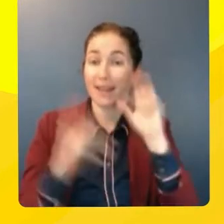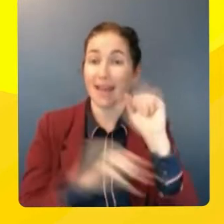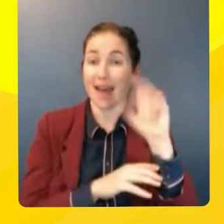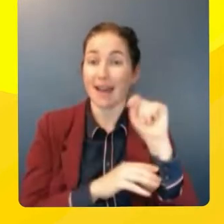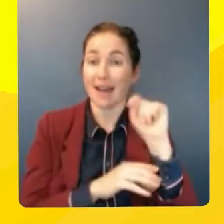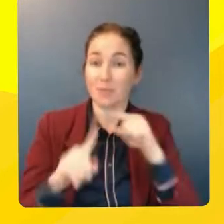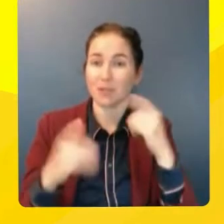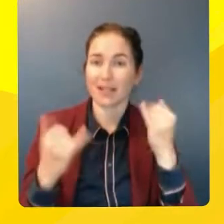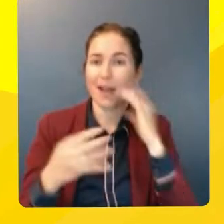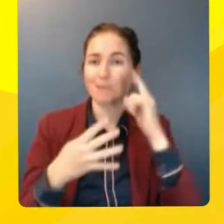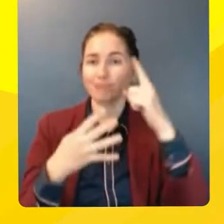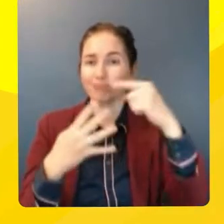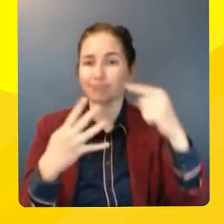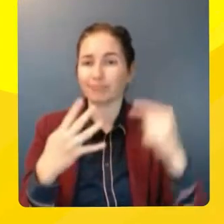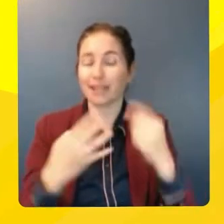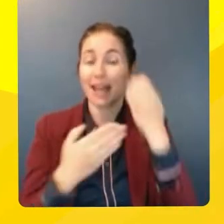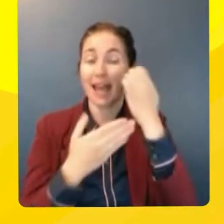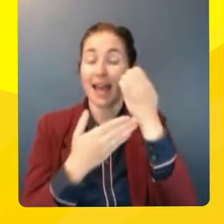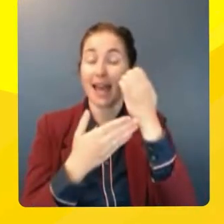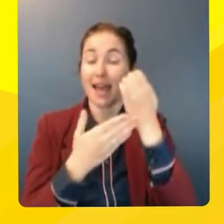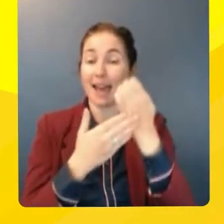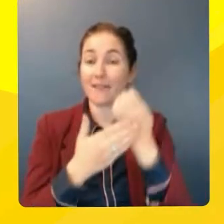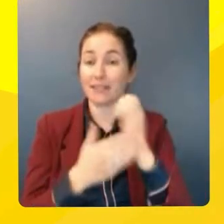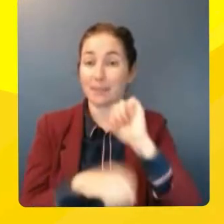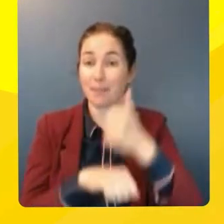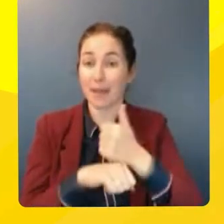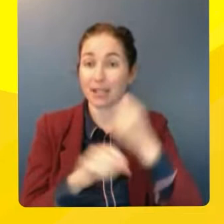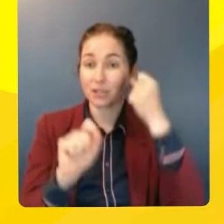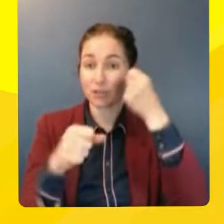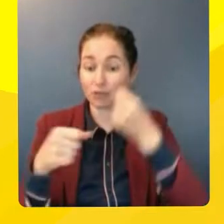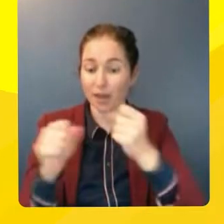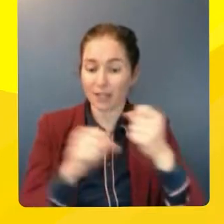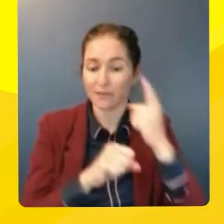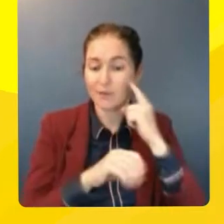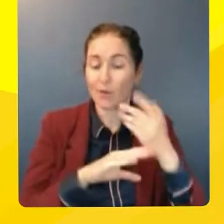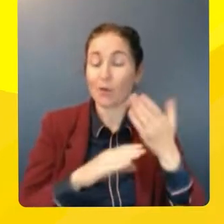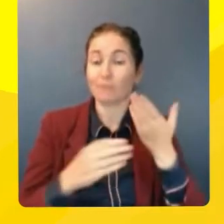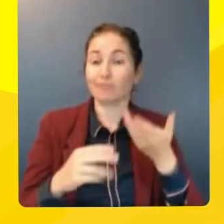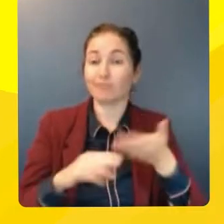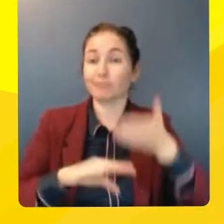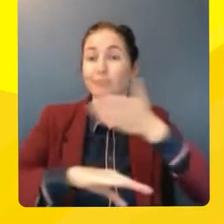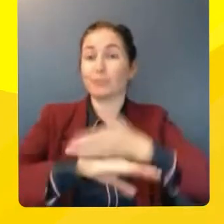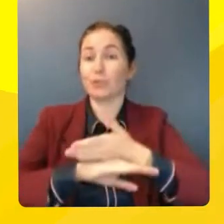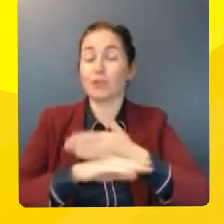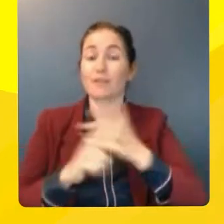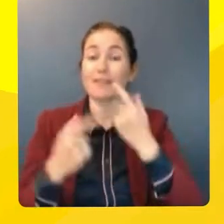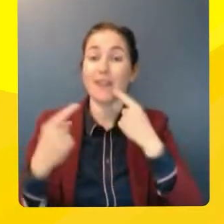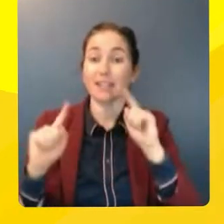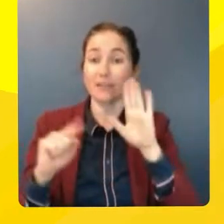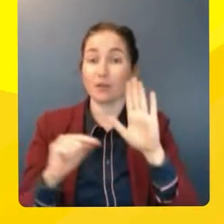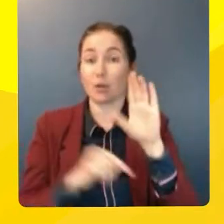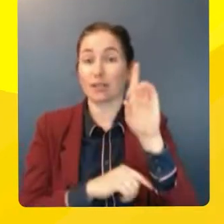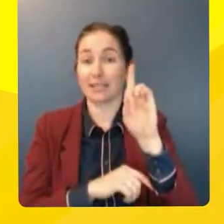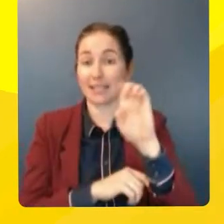evidence-based strategies to improve the effectiveness of your diversity, equity, and inclusion goals.